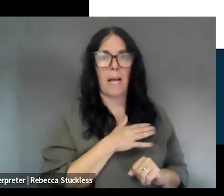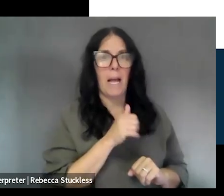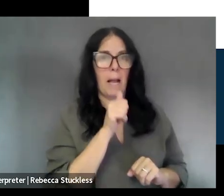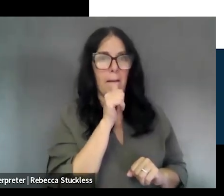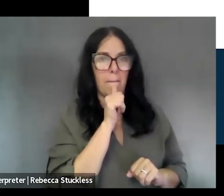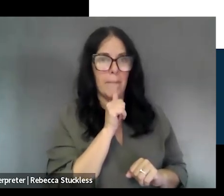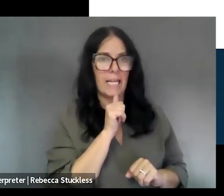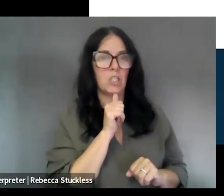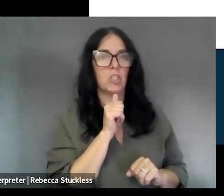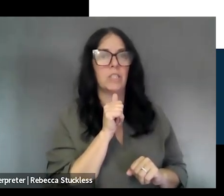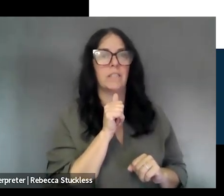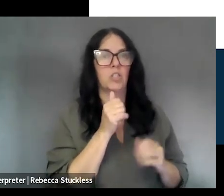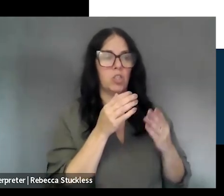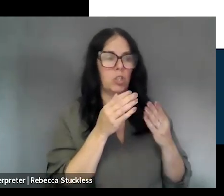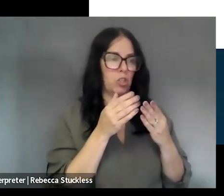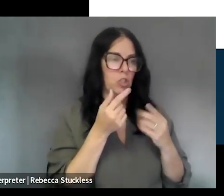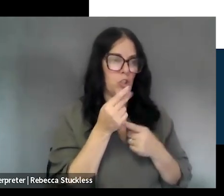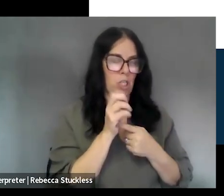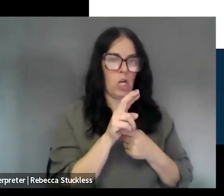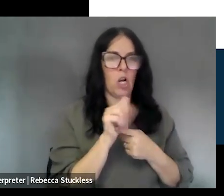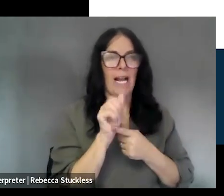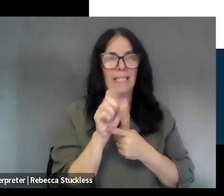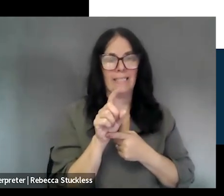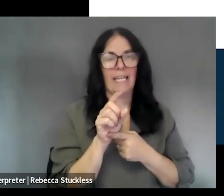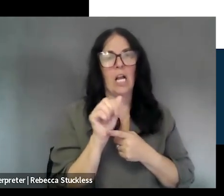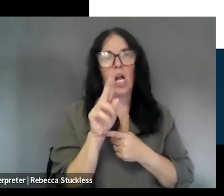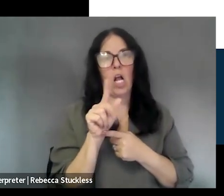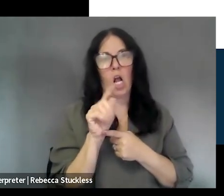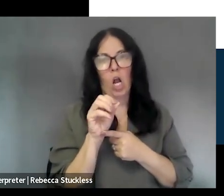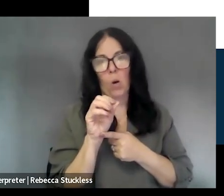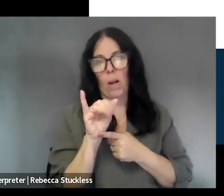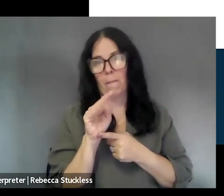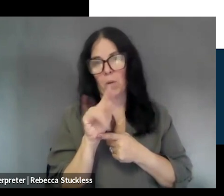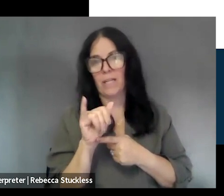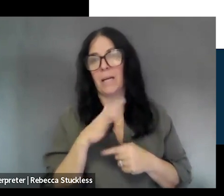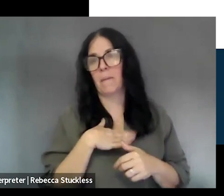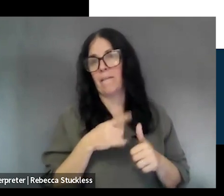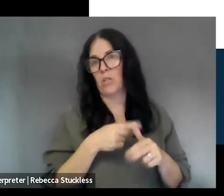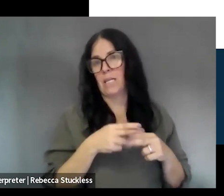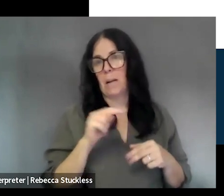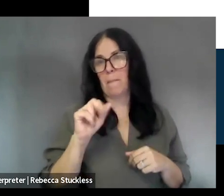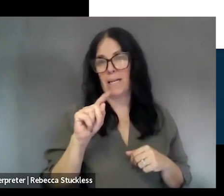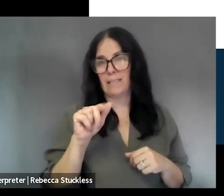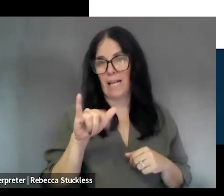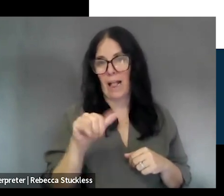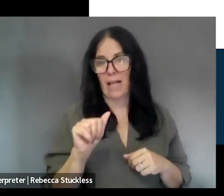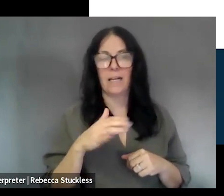and Autoimmunity. Again my first name is Natalia, my pronouns are she, her, hers, and ella, and I'm